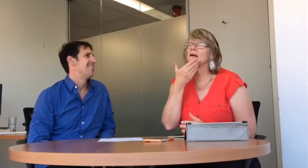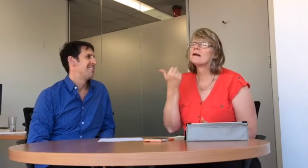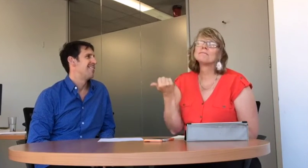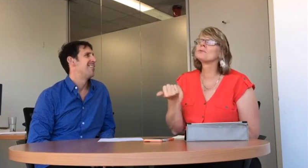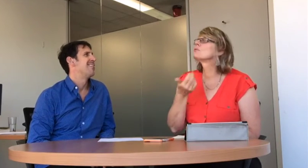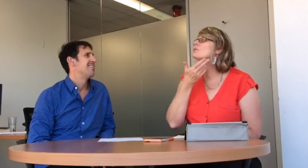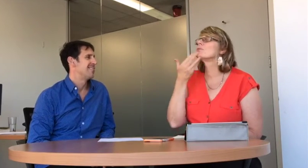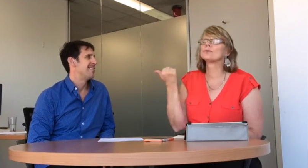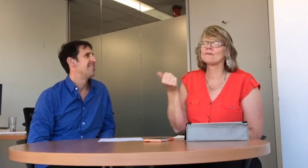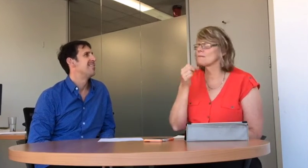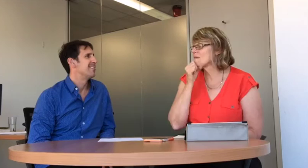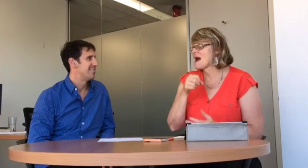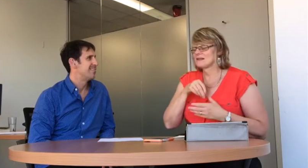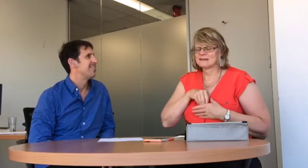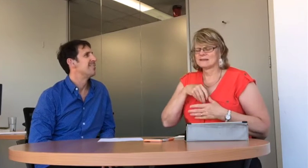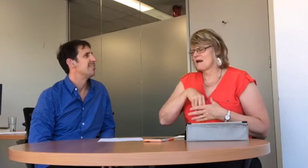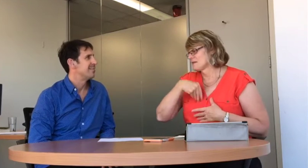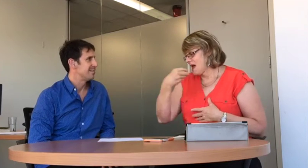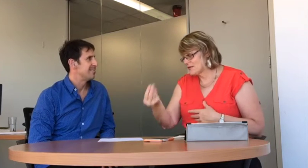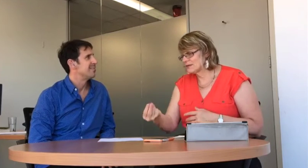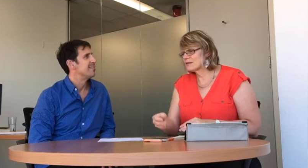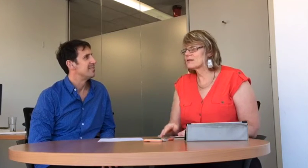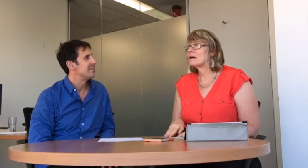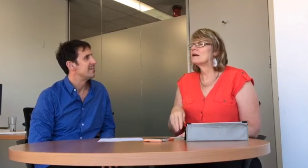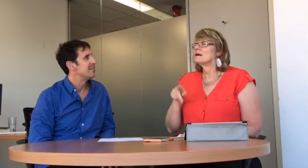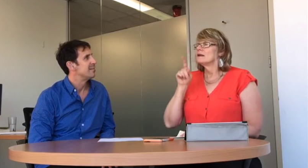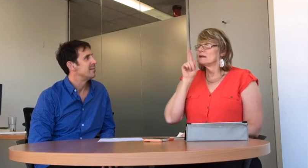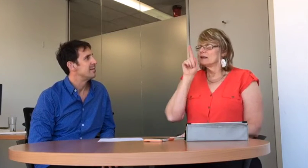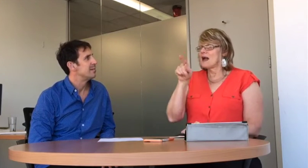Oh, and he recently celebrated his 70th birthday.